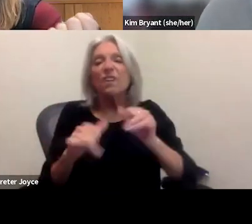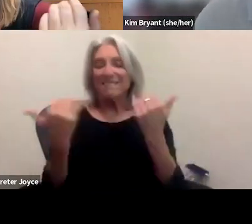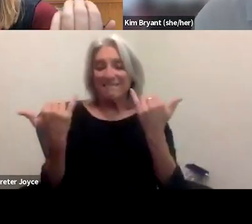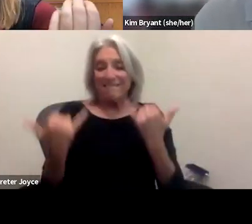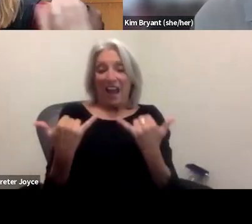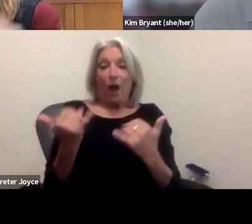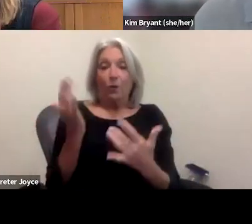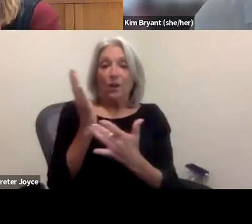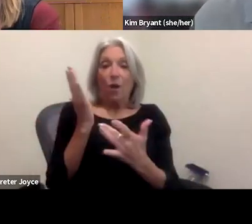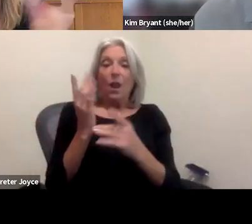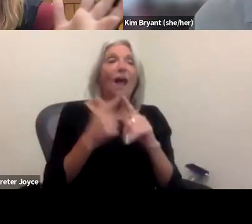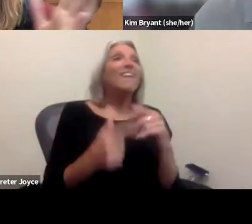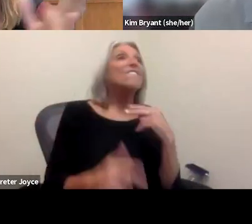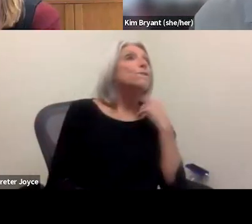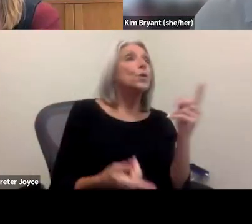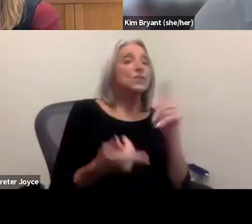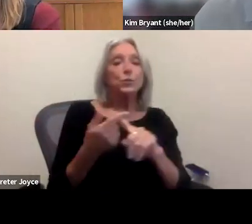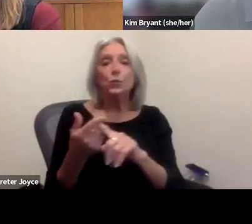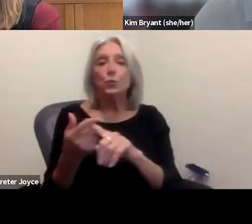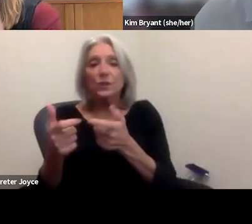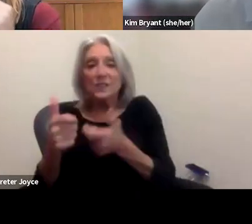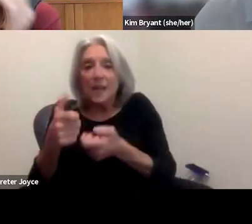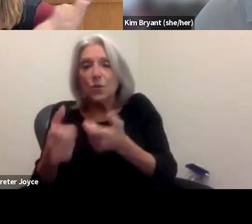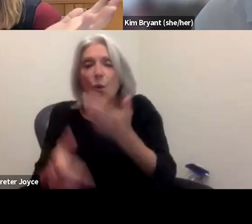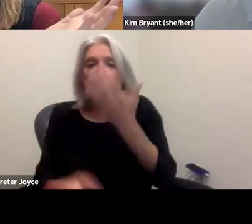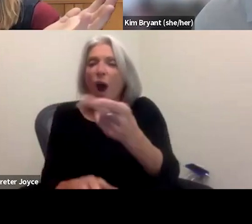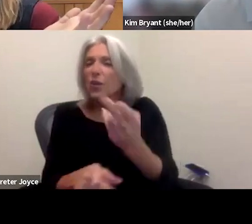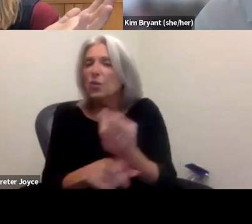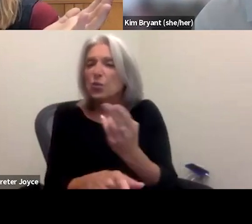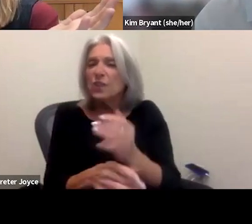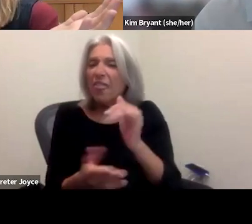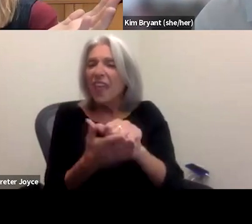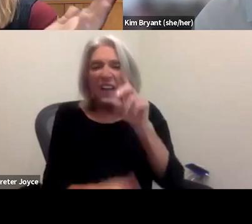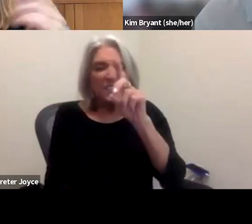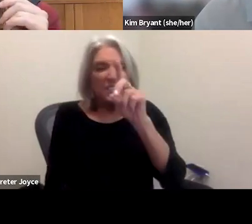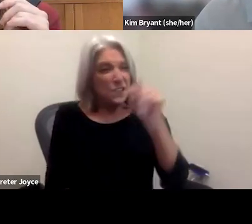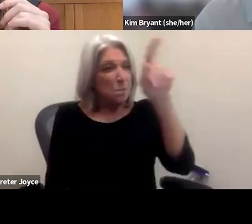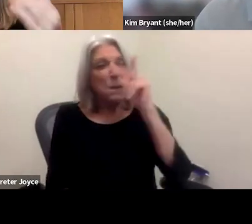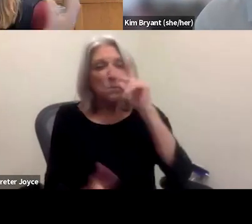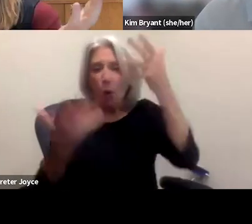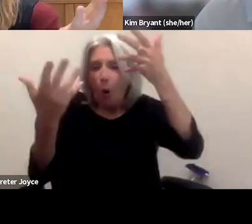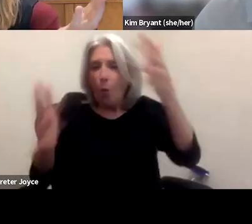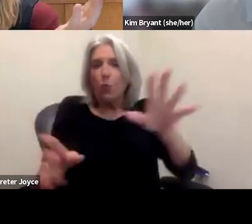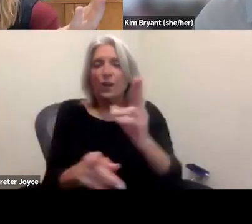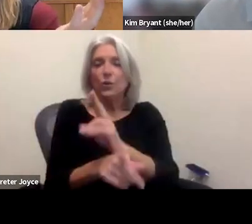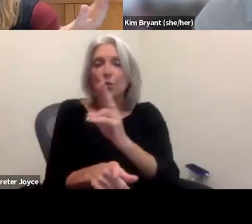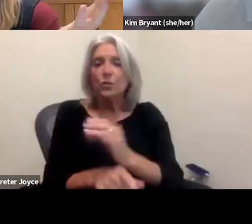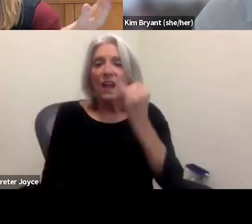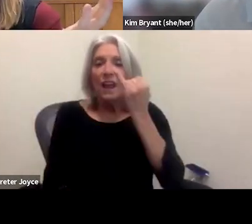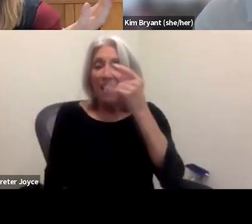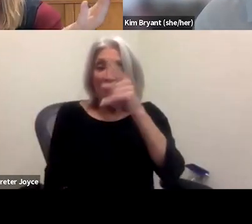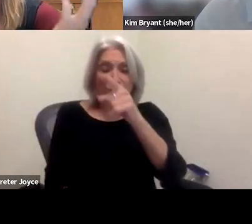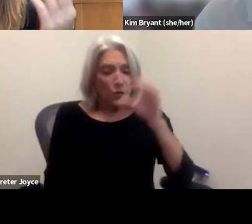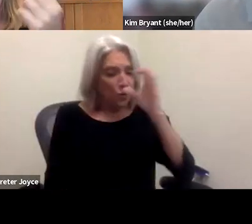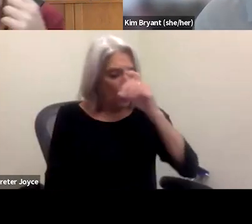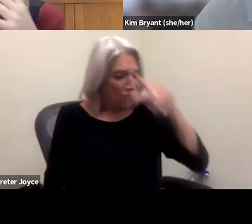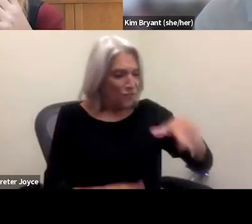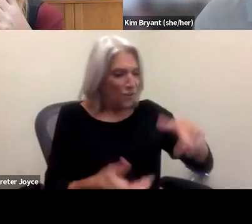Like, why are you using some voice-to-text that disabled people don't already use if you're looking for a voice-to-text program